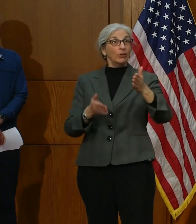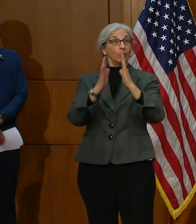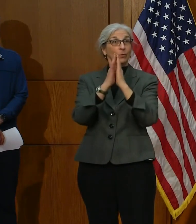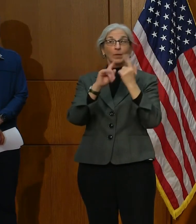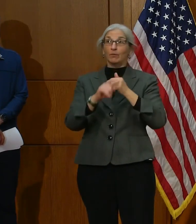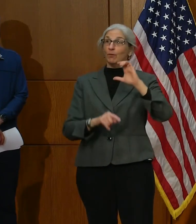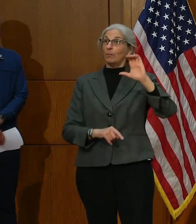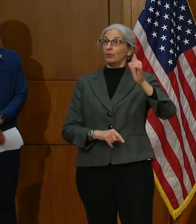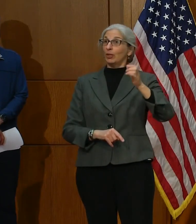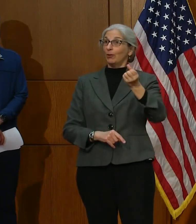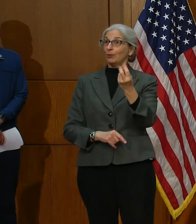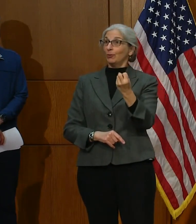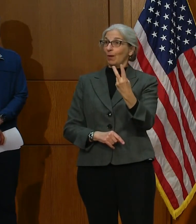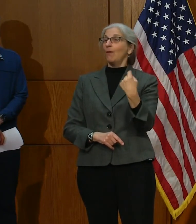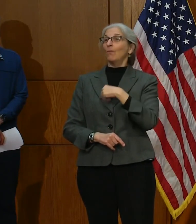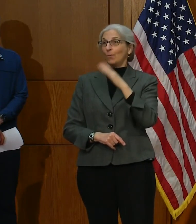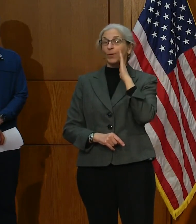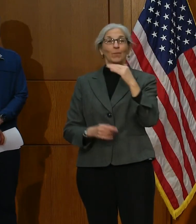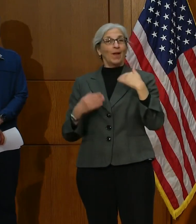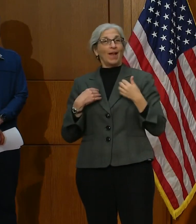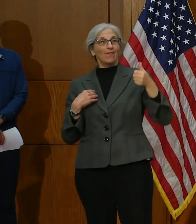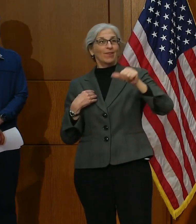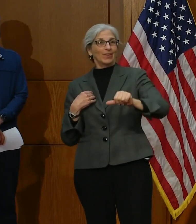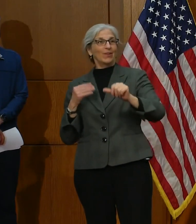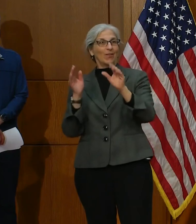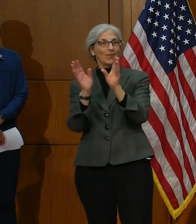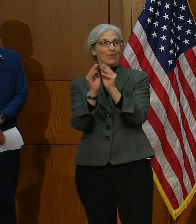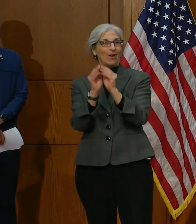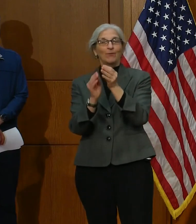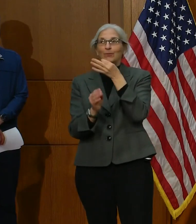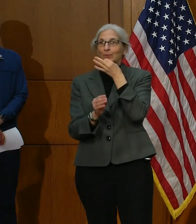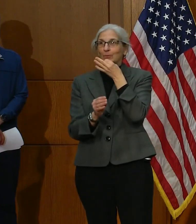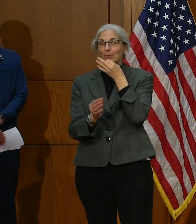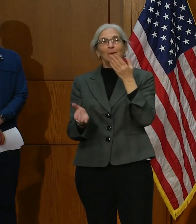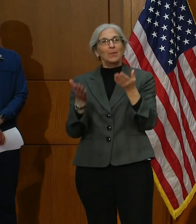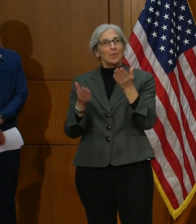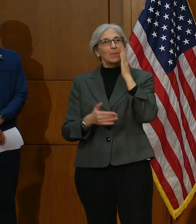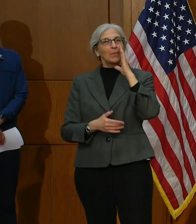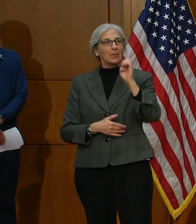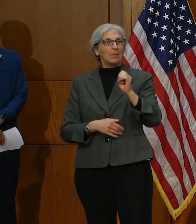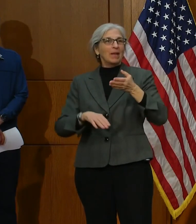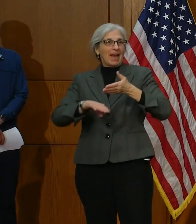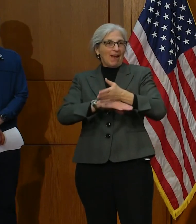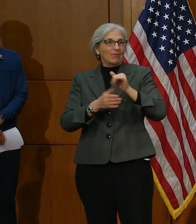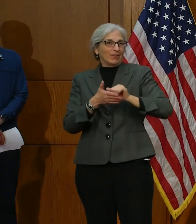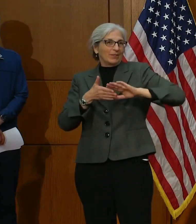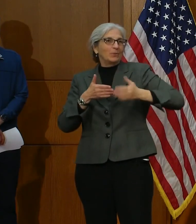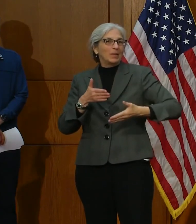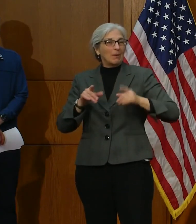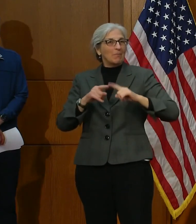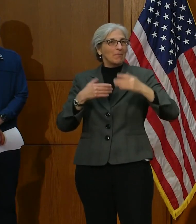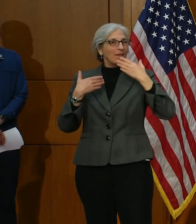TOGETHER AND HENRY AT YOUR REQUEST FROM CHANNEL 12. WE'LL LOOK FORWARD TO HAVING ANOTHER